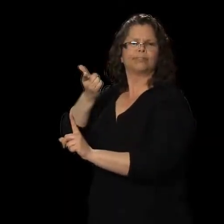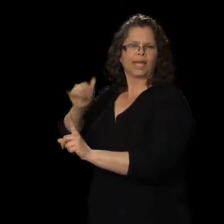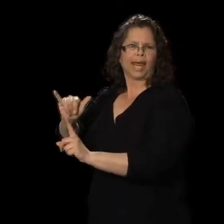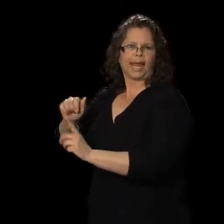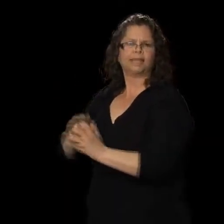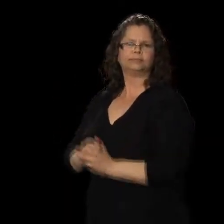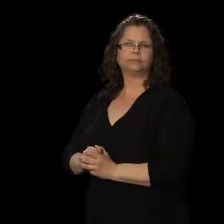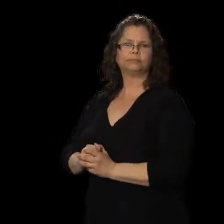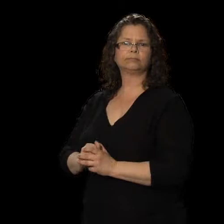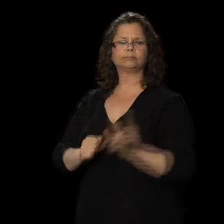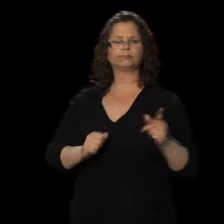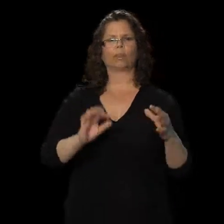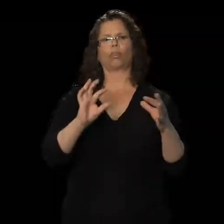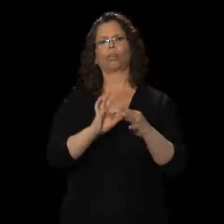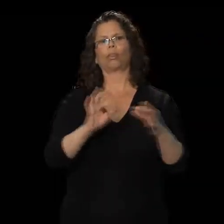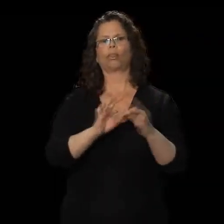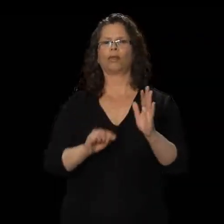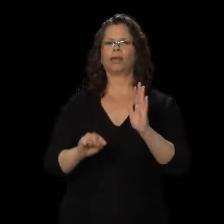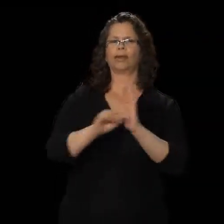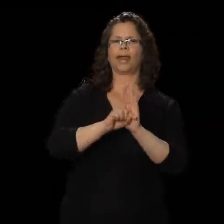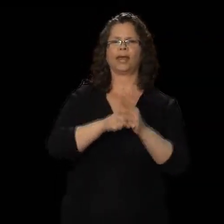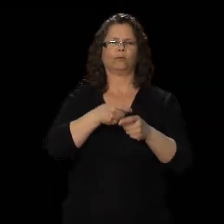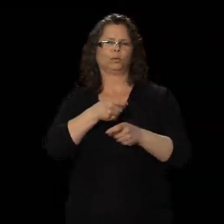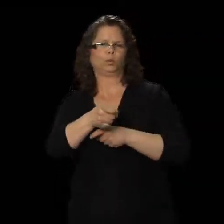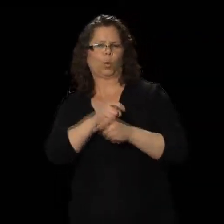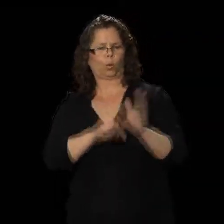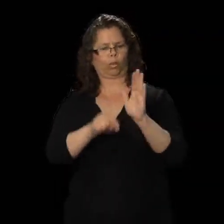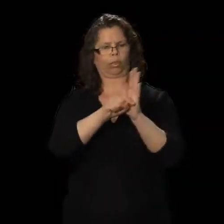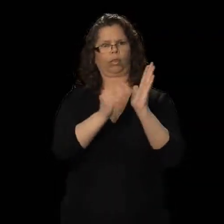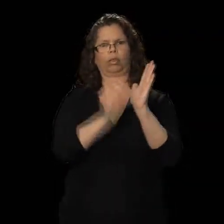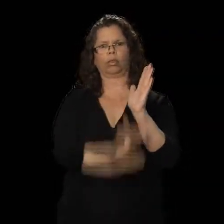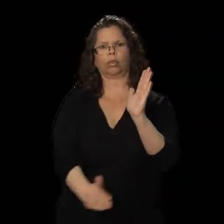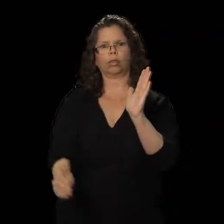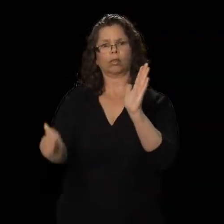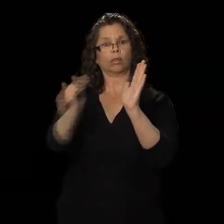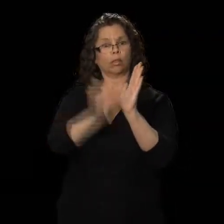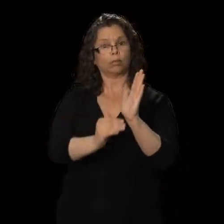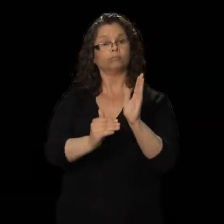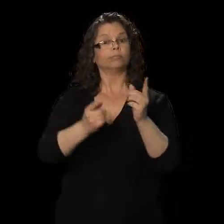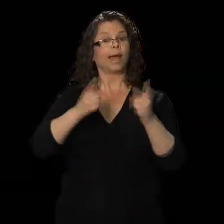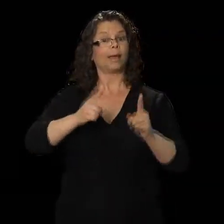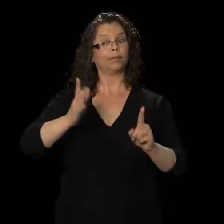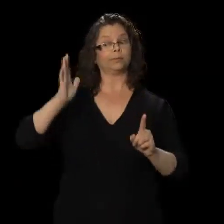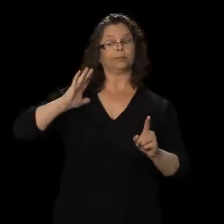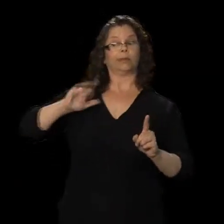In the past, other gay workers have quit due to similar treatment.